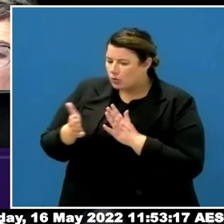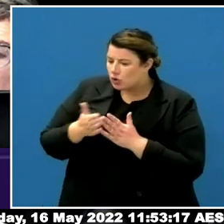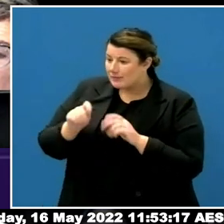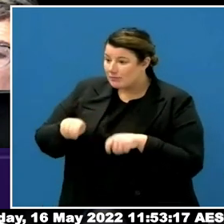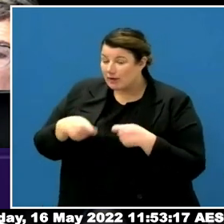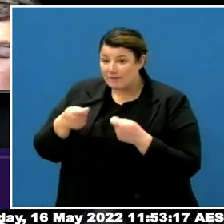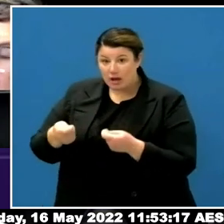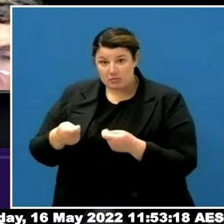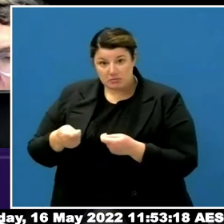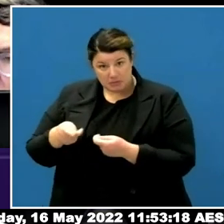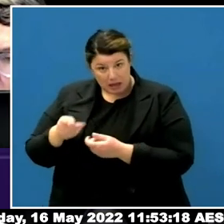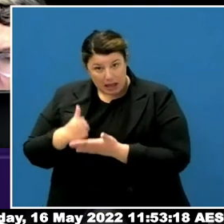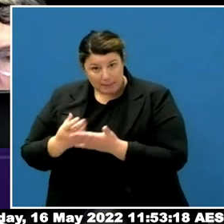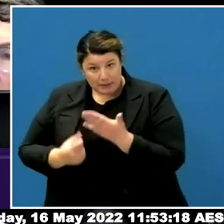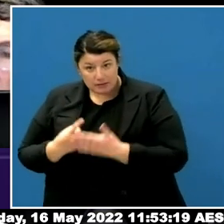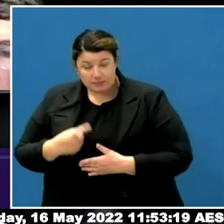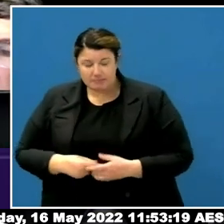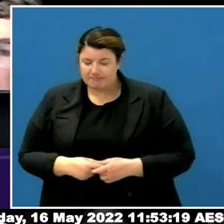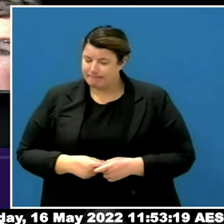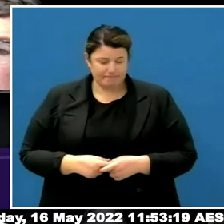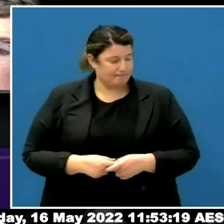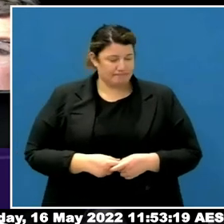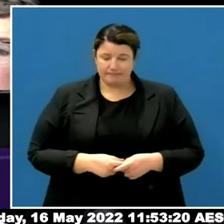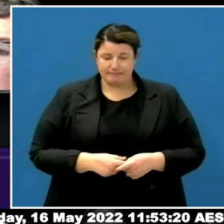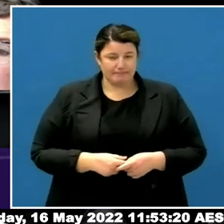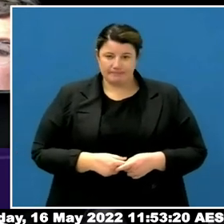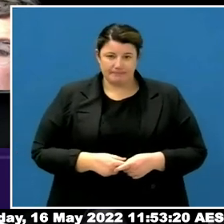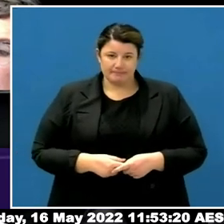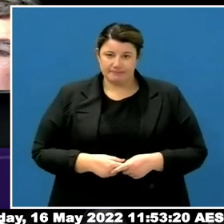Was that your experience with Afford?